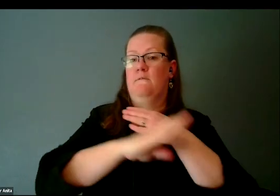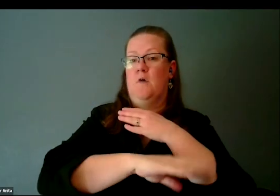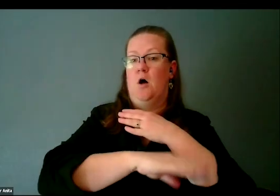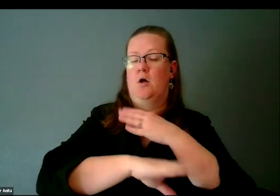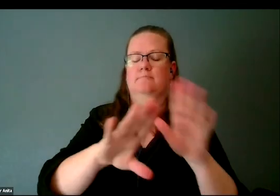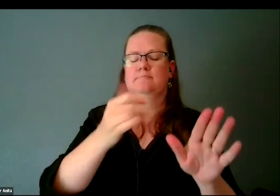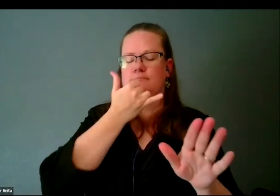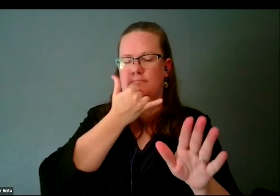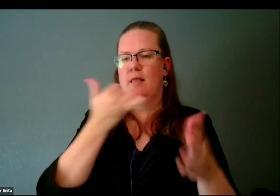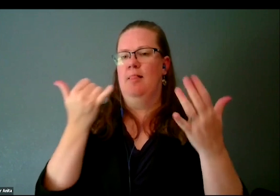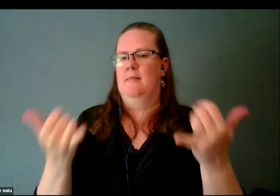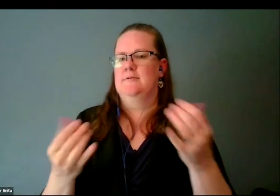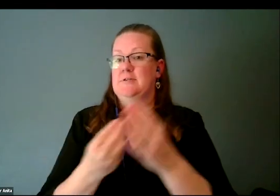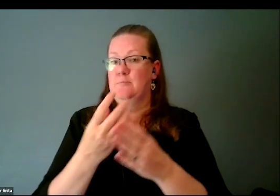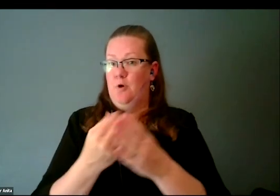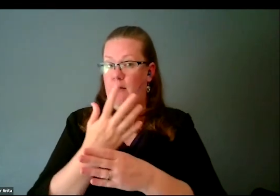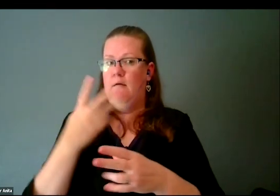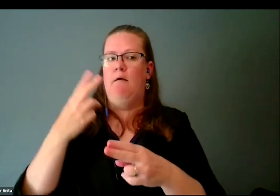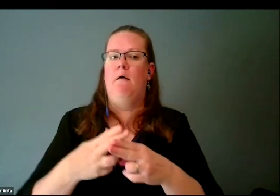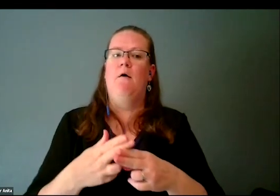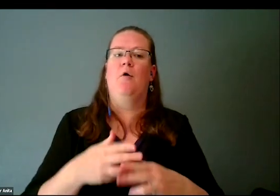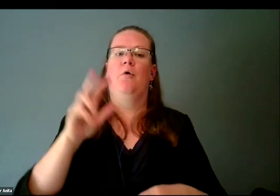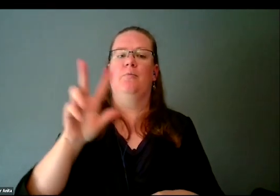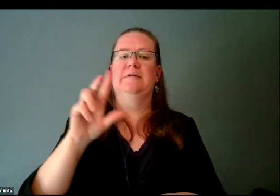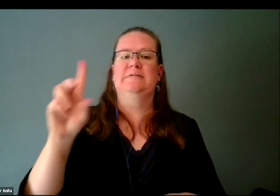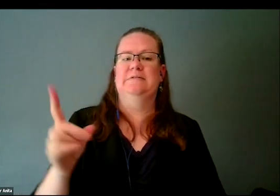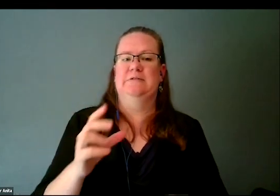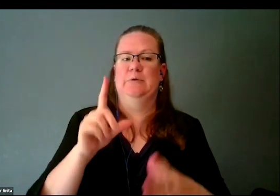that was titled 3D Printing Wrong to create expert tactile graphics.